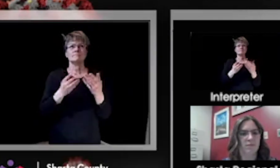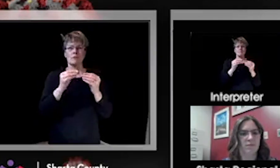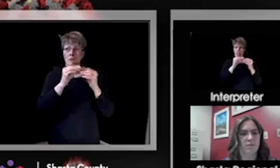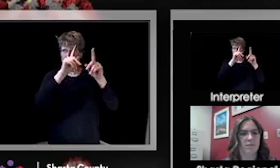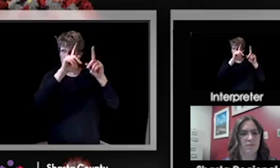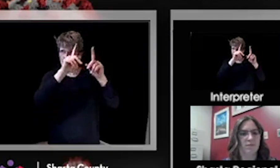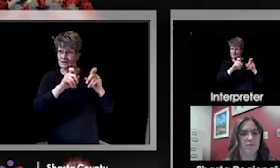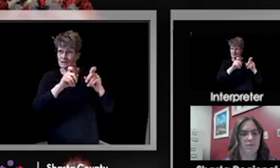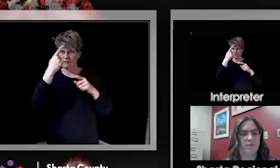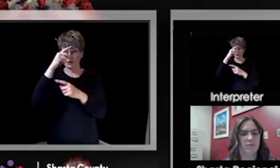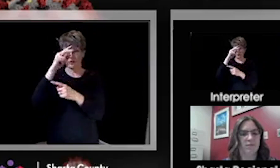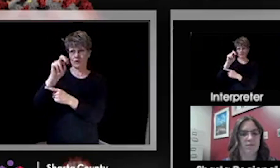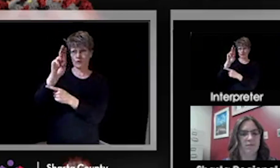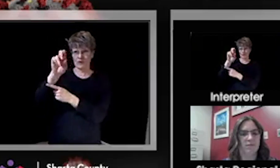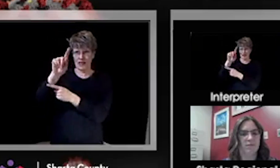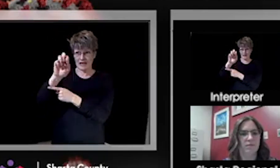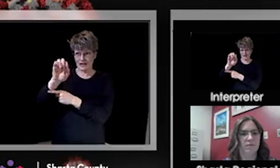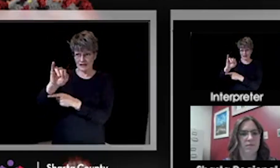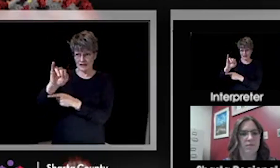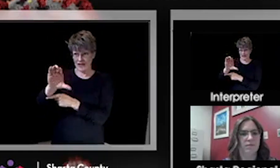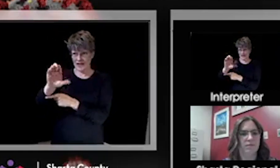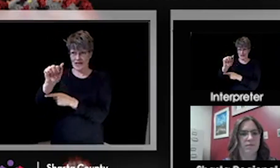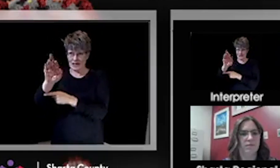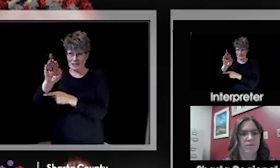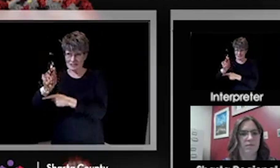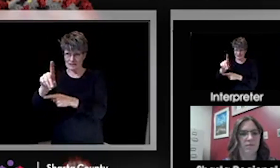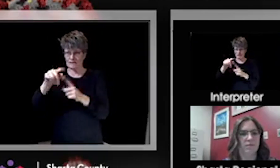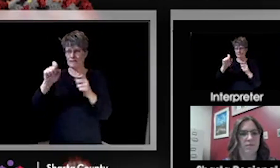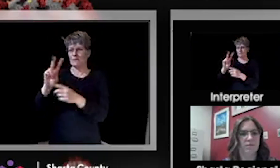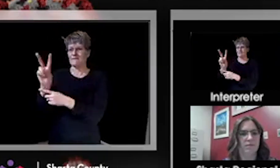from the virus, for somebody that actually has symptoms, so they have virus in their